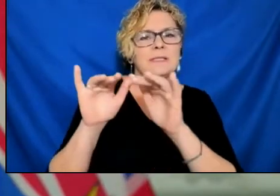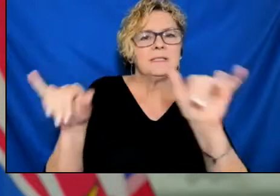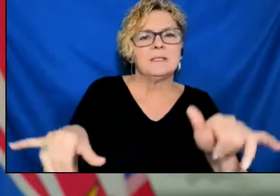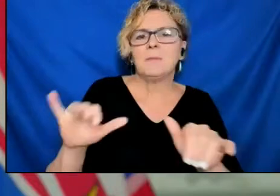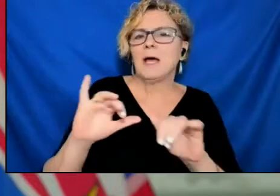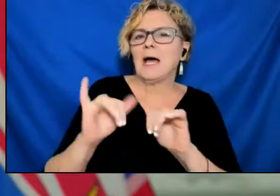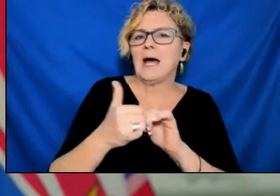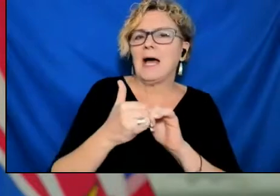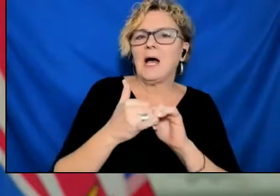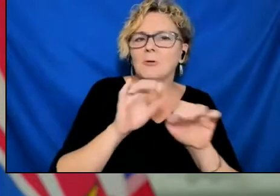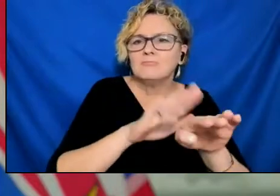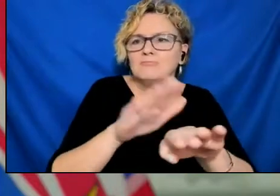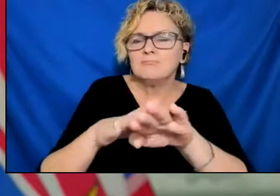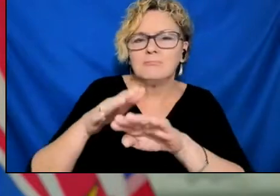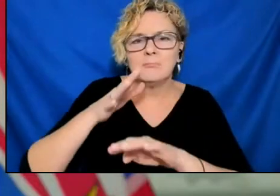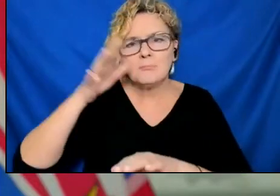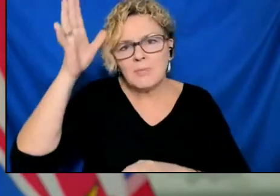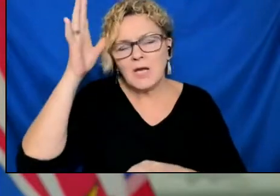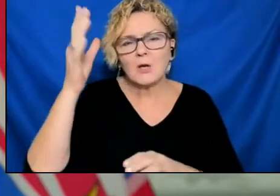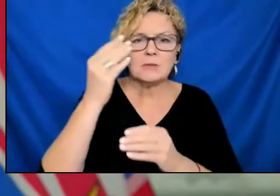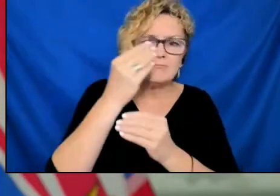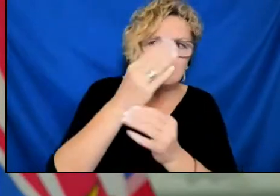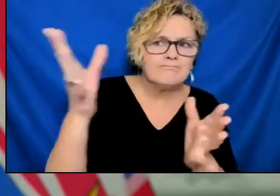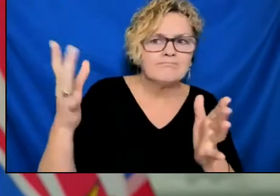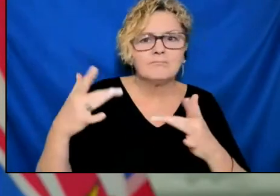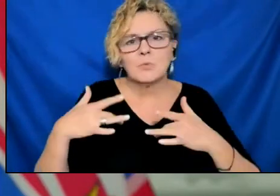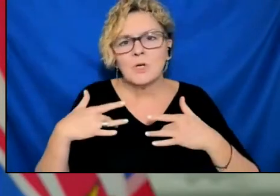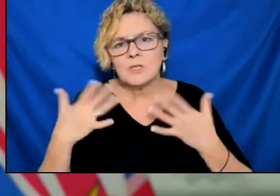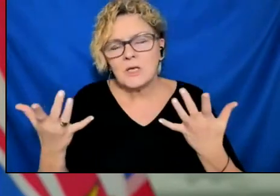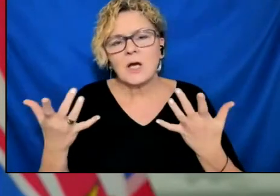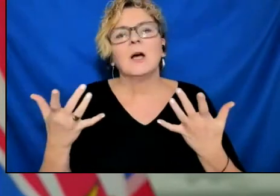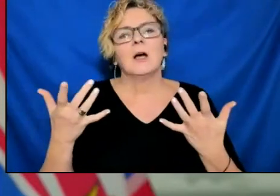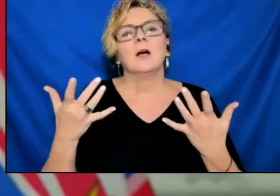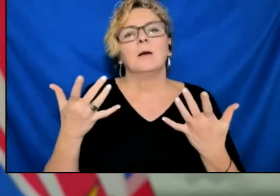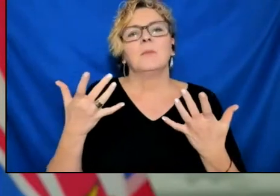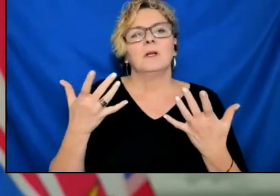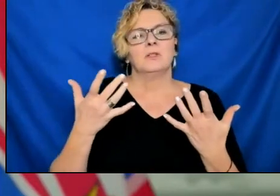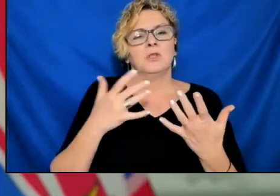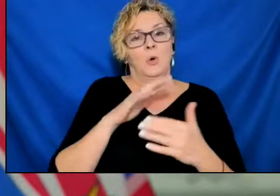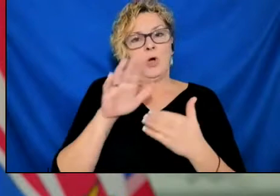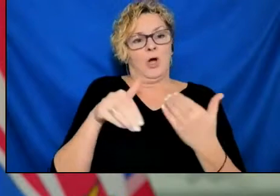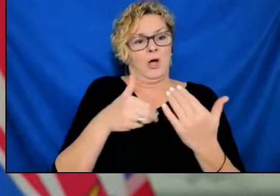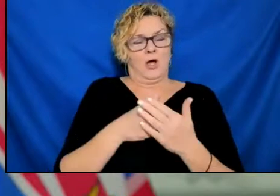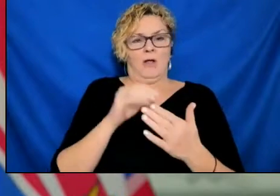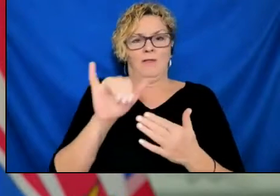make sure that we can put in place measures that help us